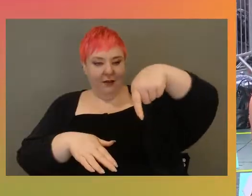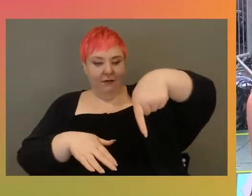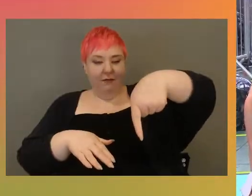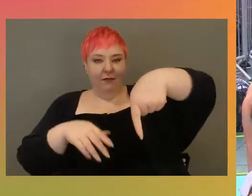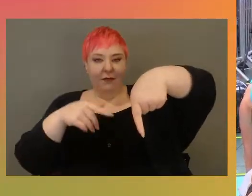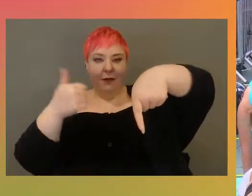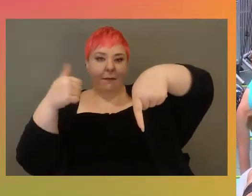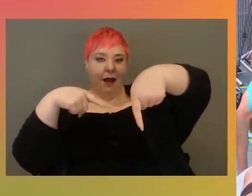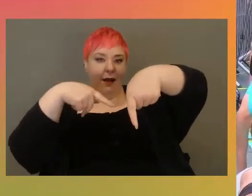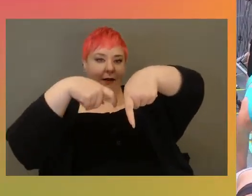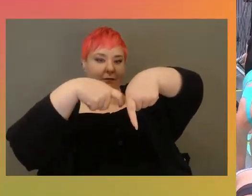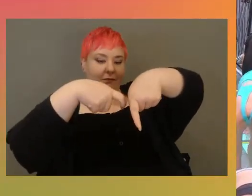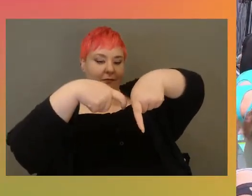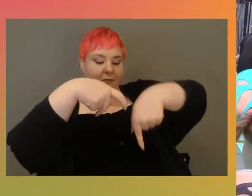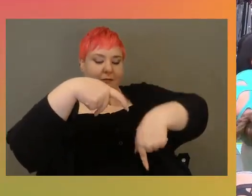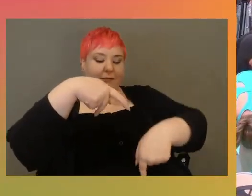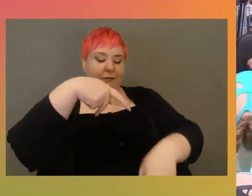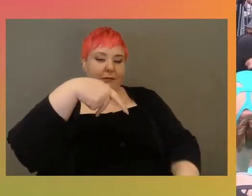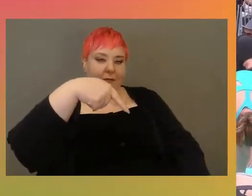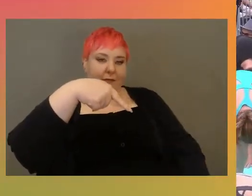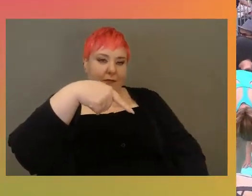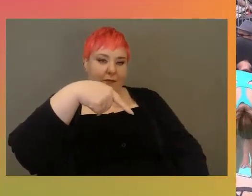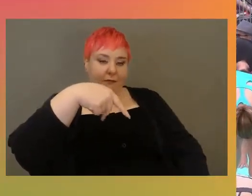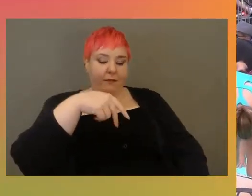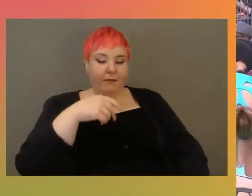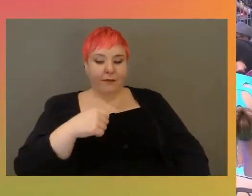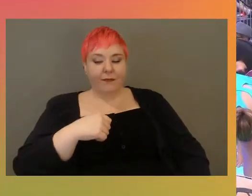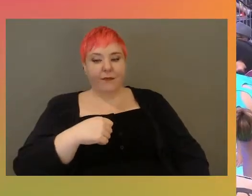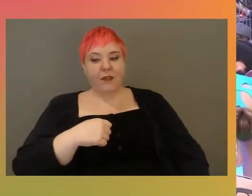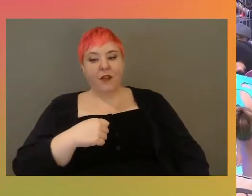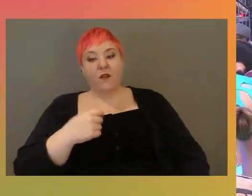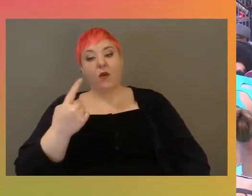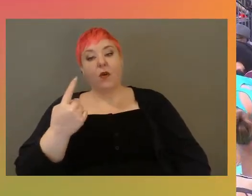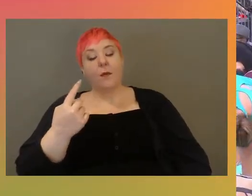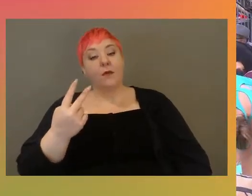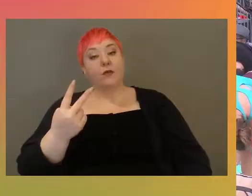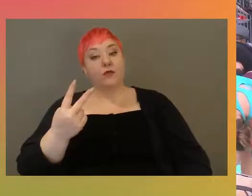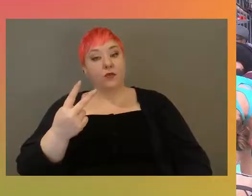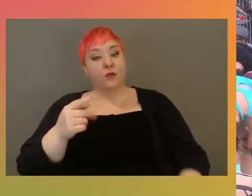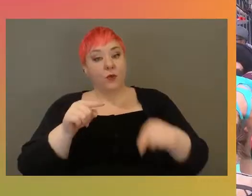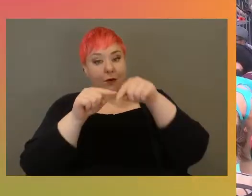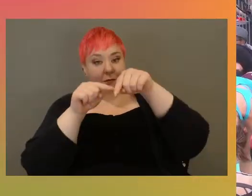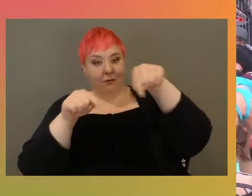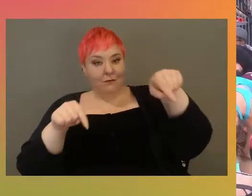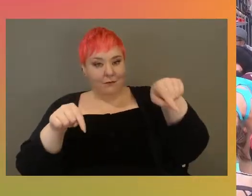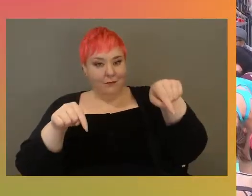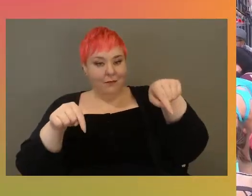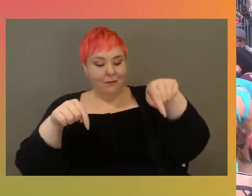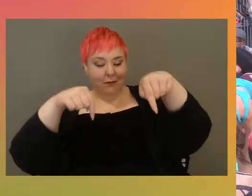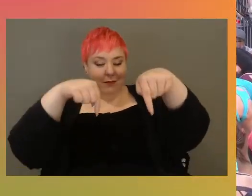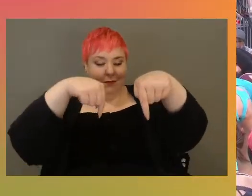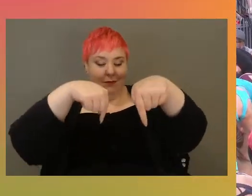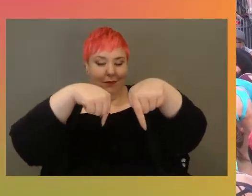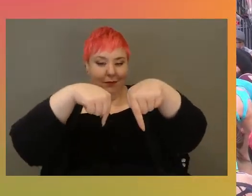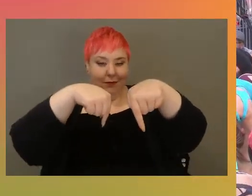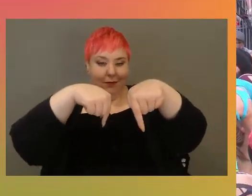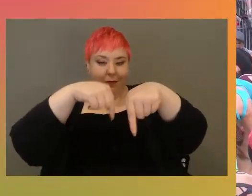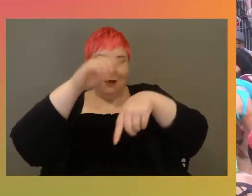BACK TO A LENS LUNCH. GROUND THE BACK LEG, GROUND THE